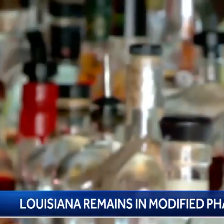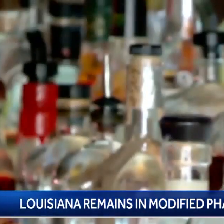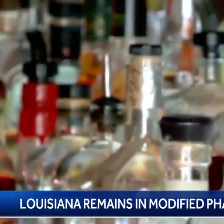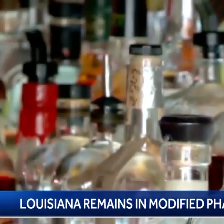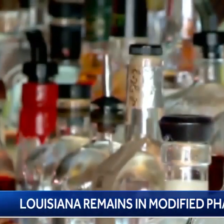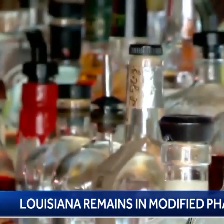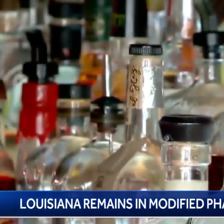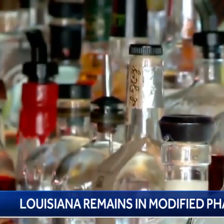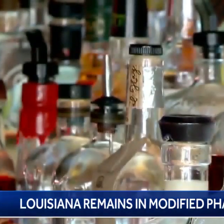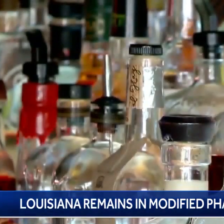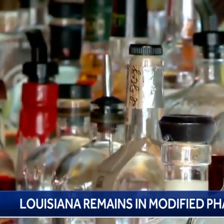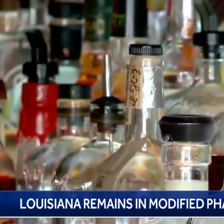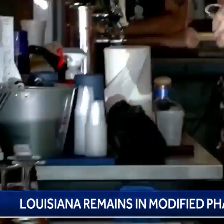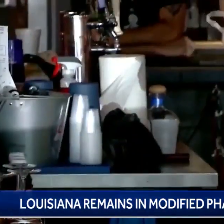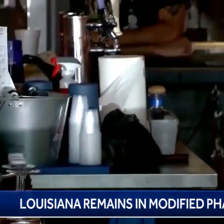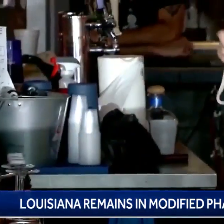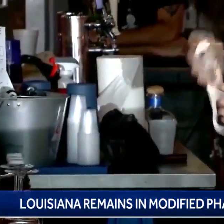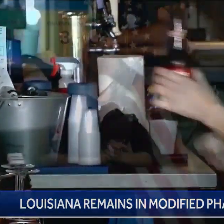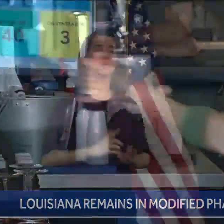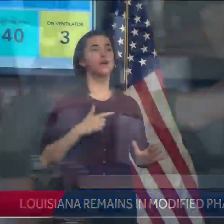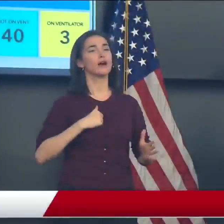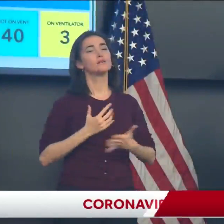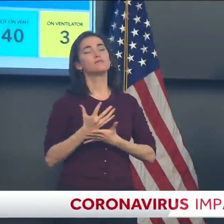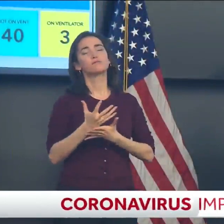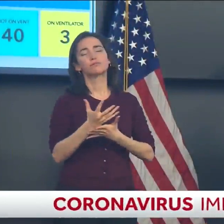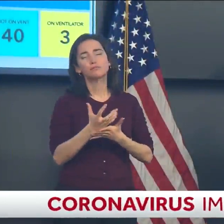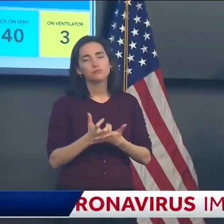PEOPLE TO HAVE GROCERIES DELIVERED, GET MEALS FROM RESTAURANTS TO GO.